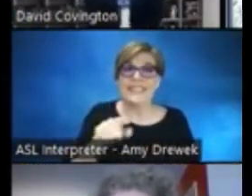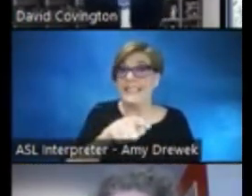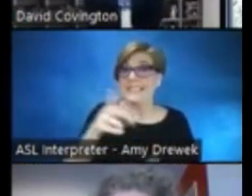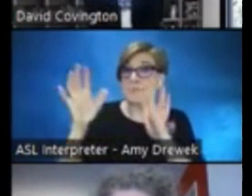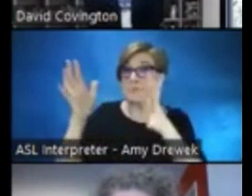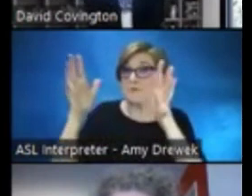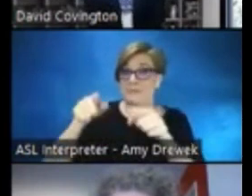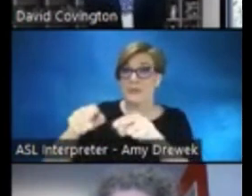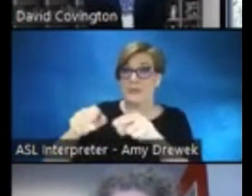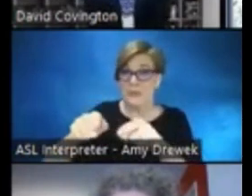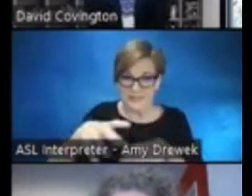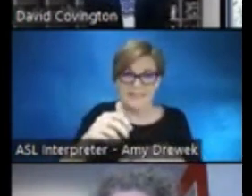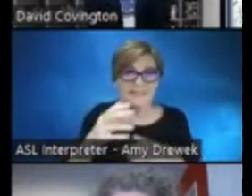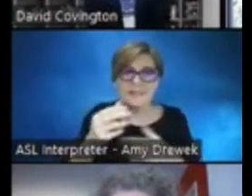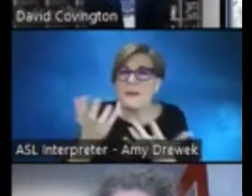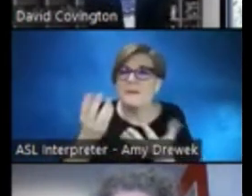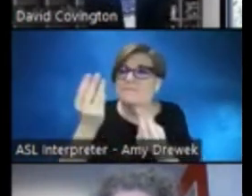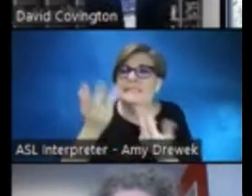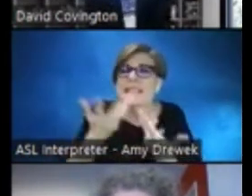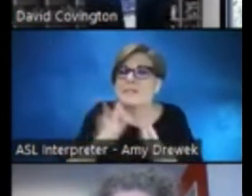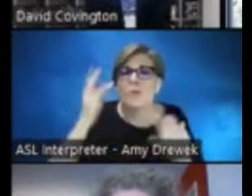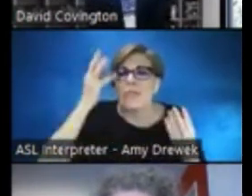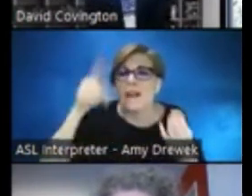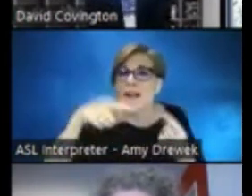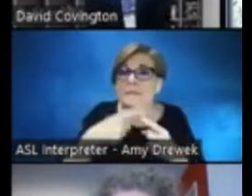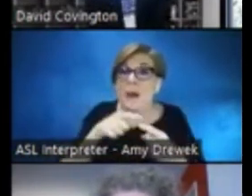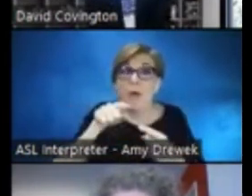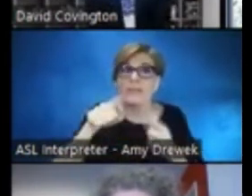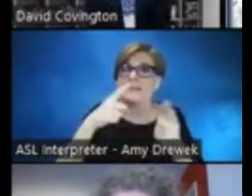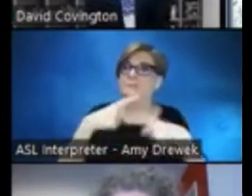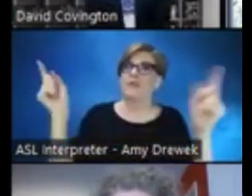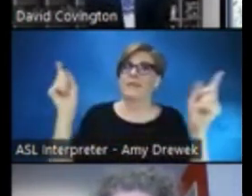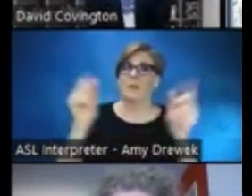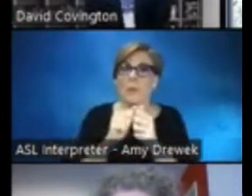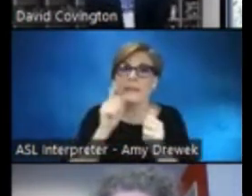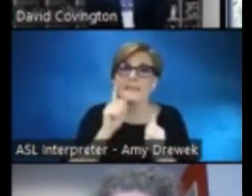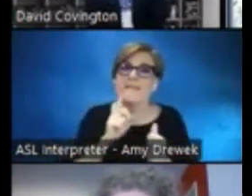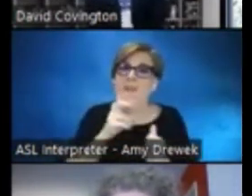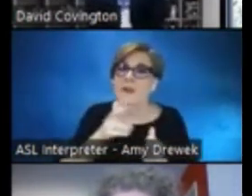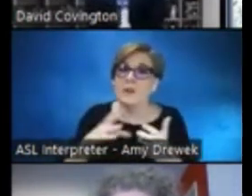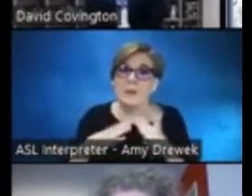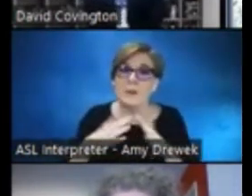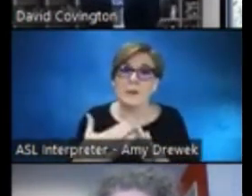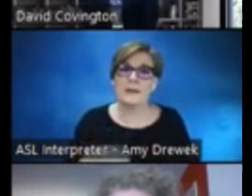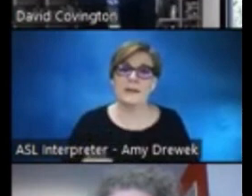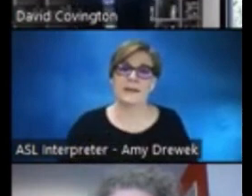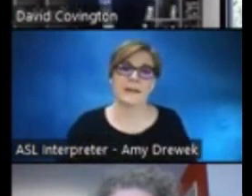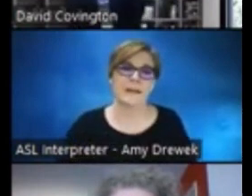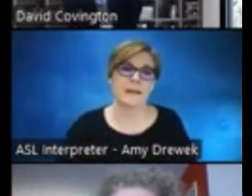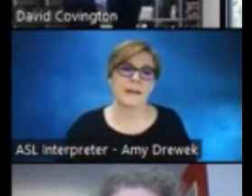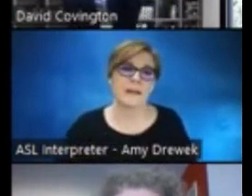TELL US YOUR THOUGHTS ABOUT THIS BREAK THROUGH WITH THE DEAF AND HARD OF HEARING COMMUNITY?